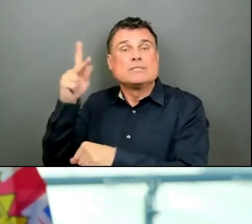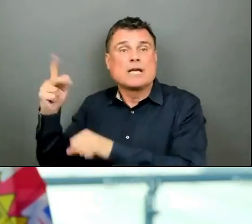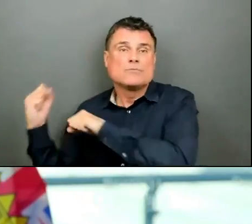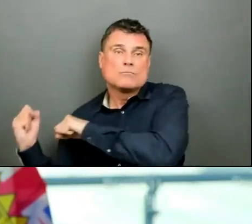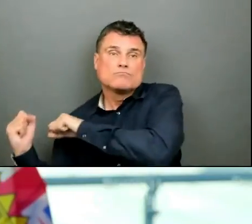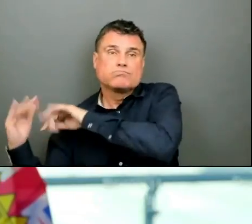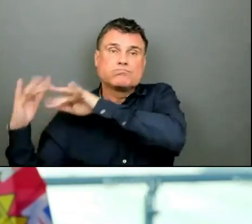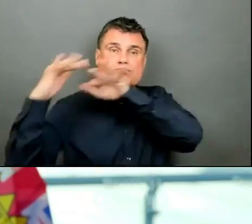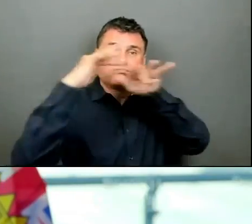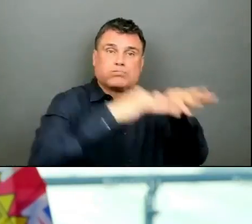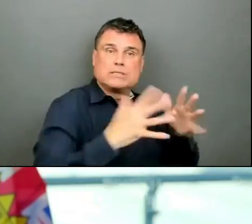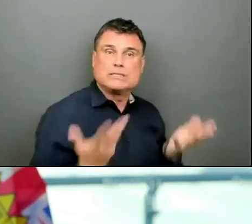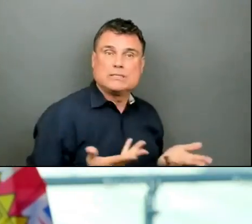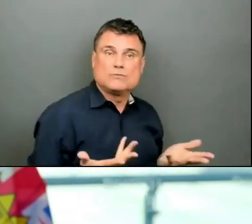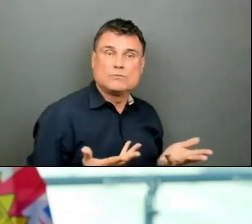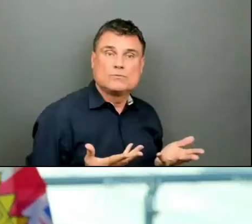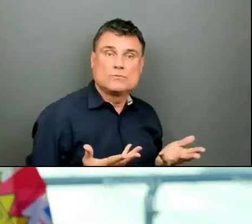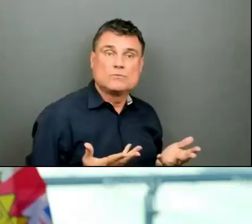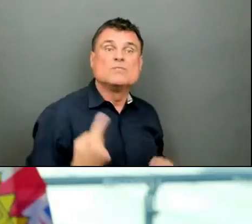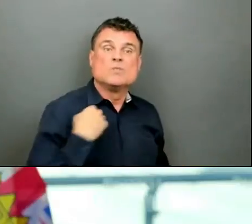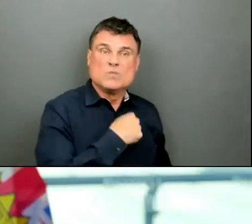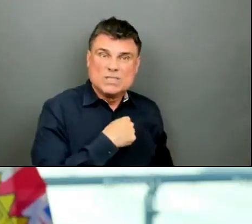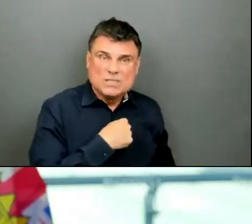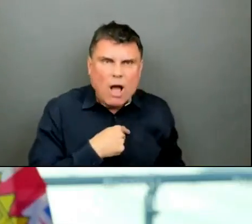and